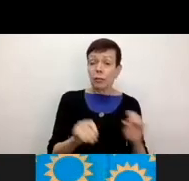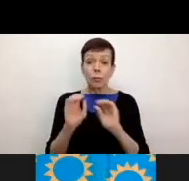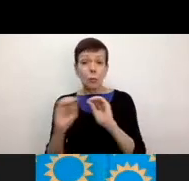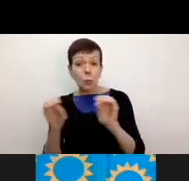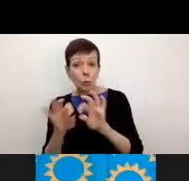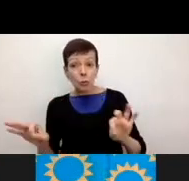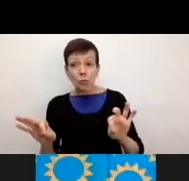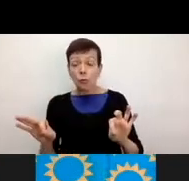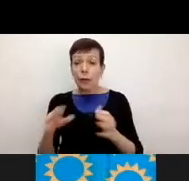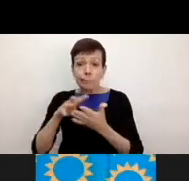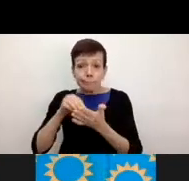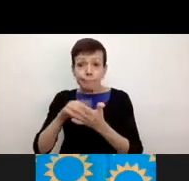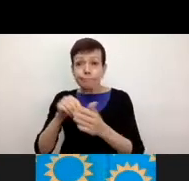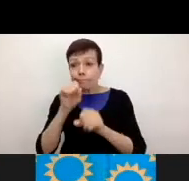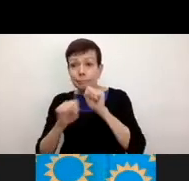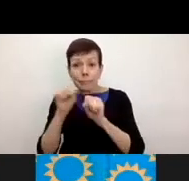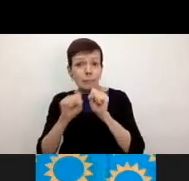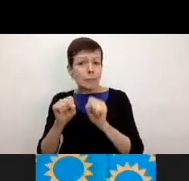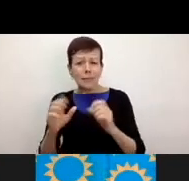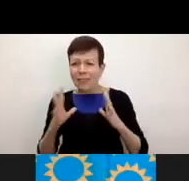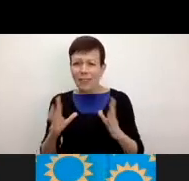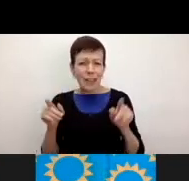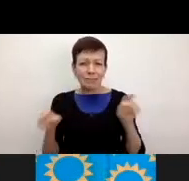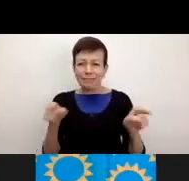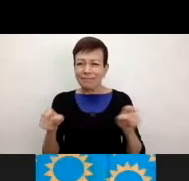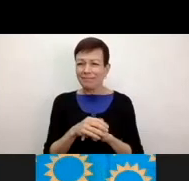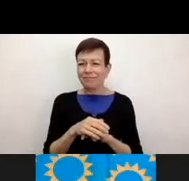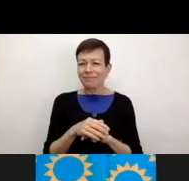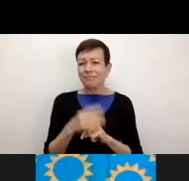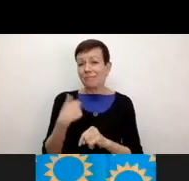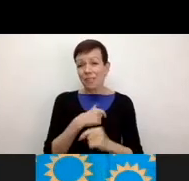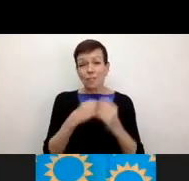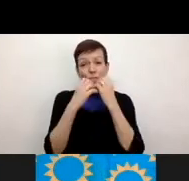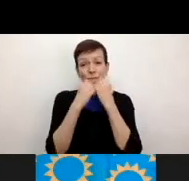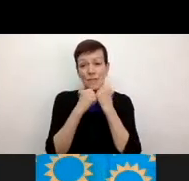And we value all ways of knowing, learning and developing an artistic practice.